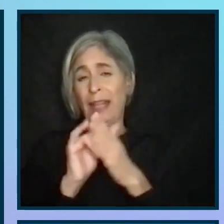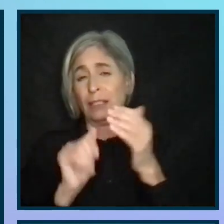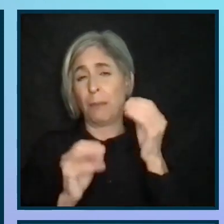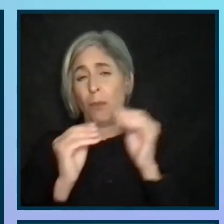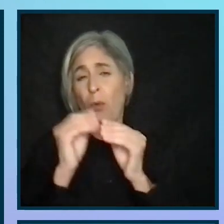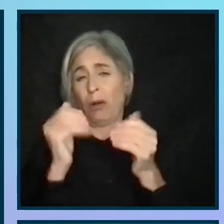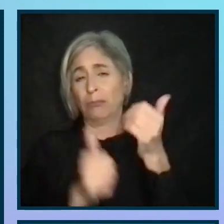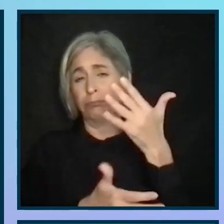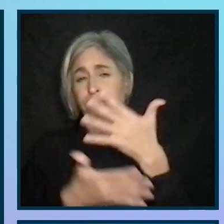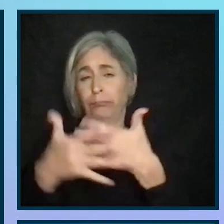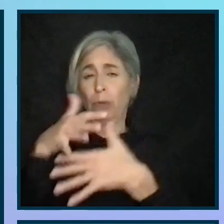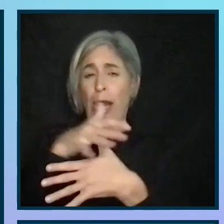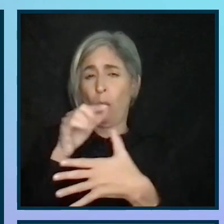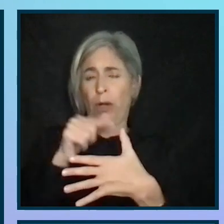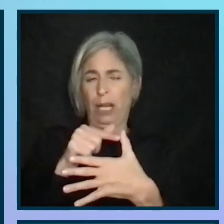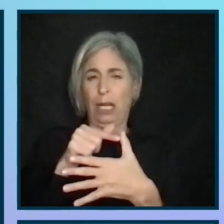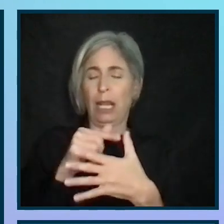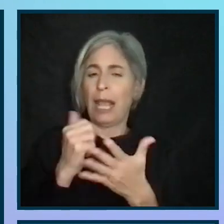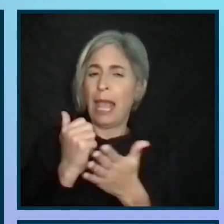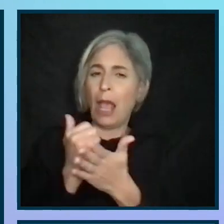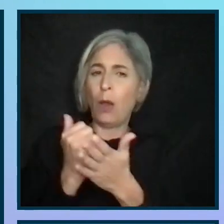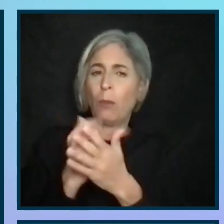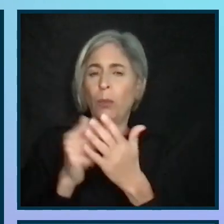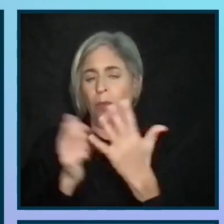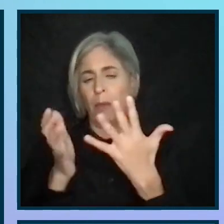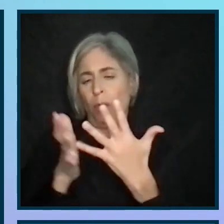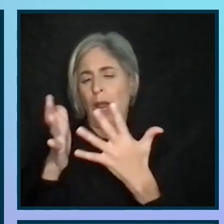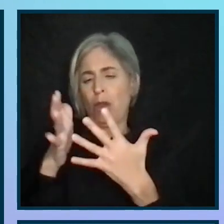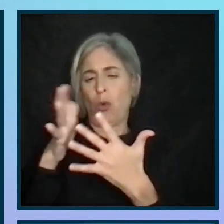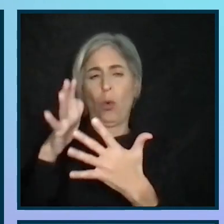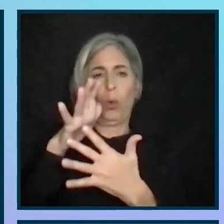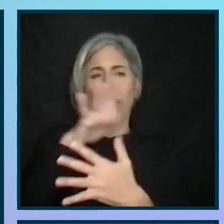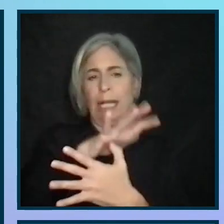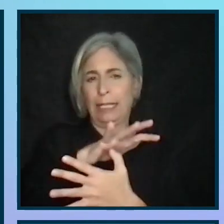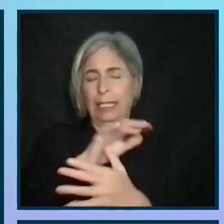And that should help the team with prioritization, and also can help the team